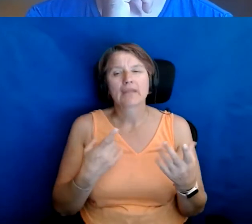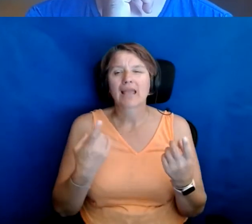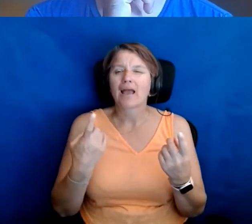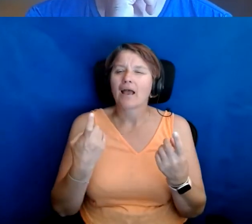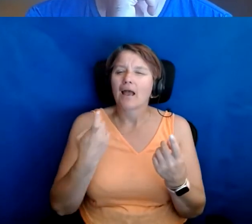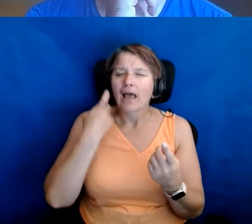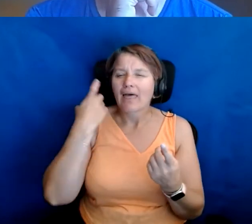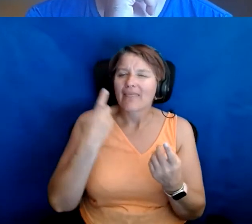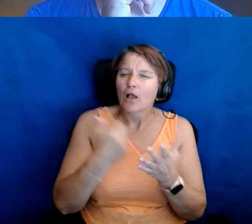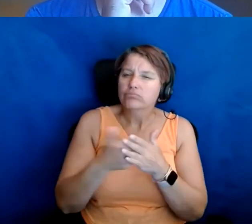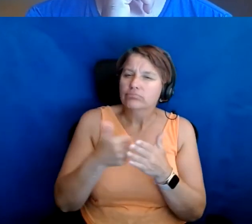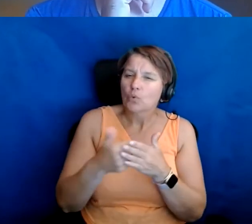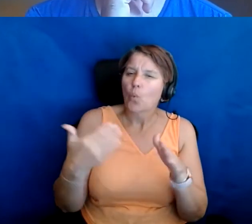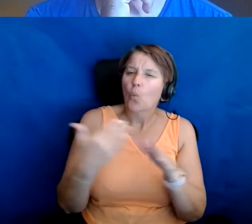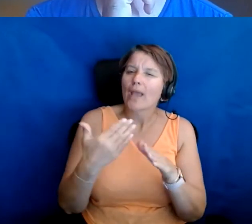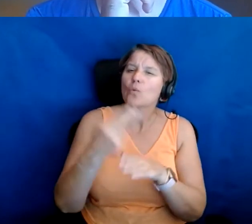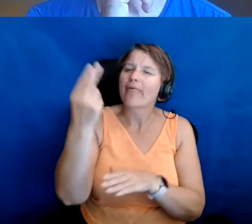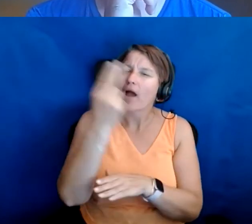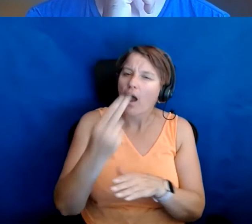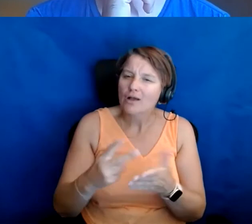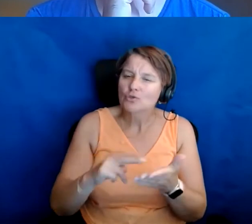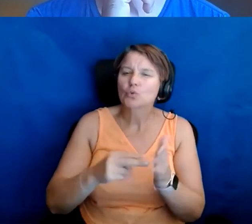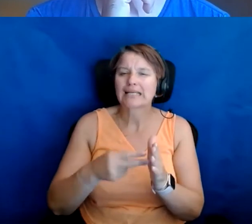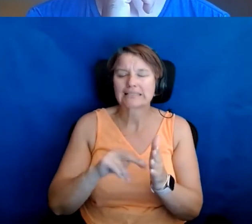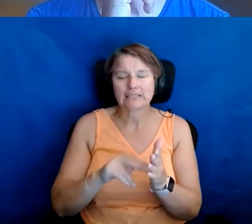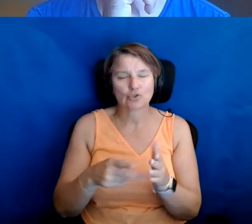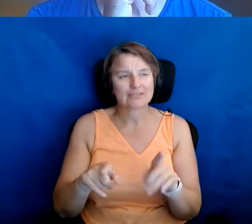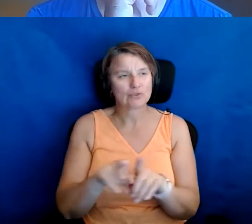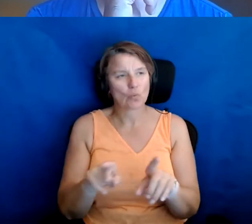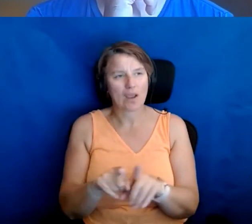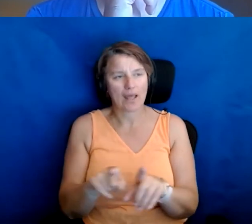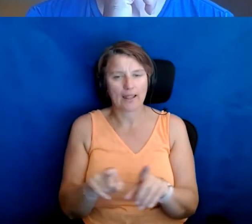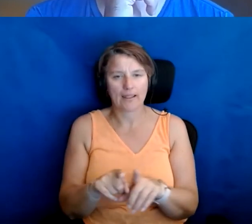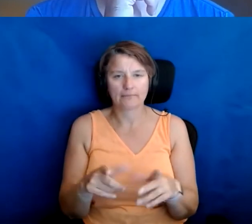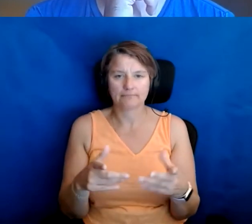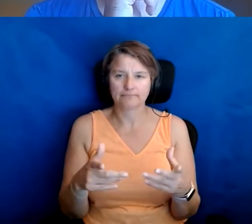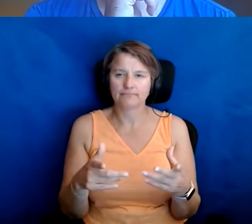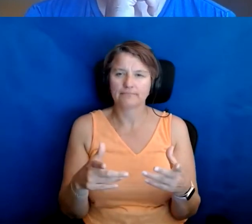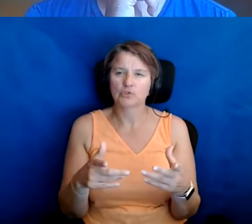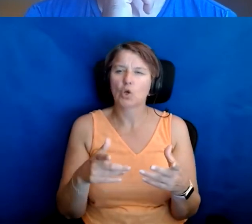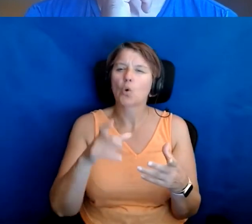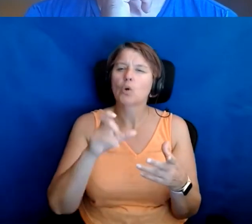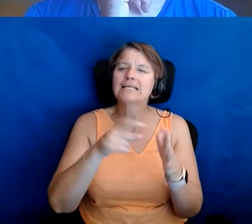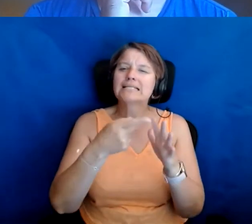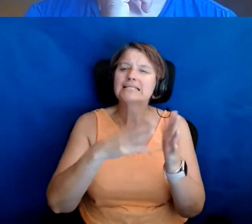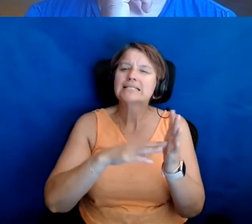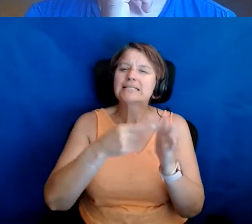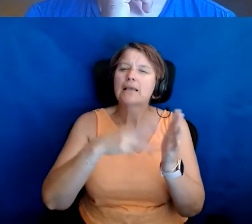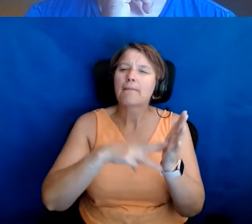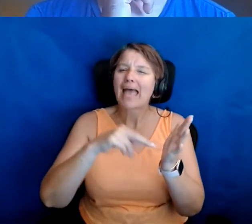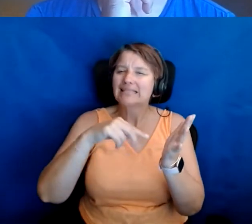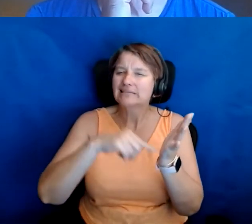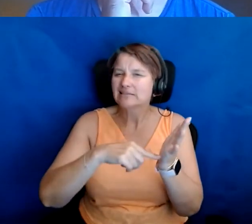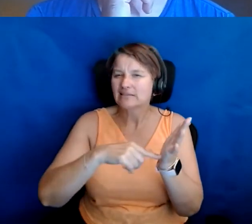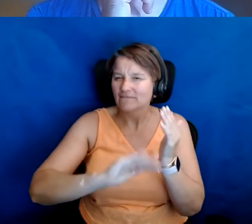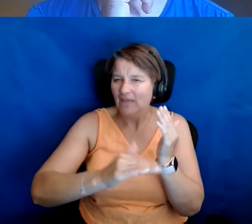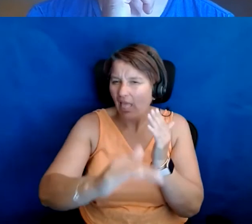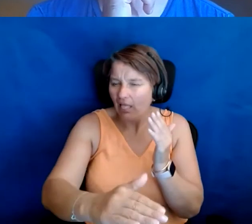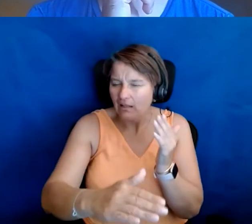always worked with arts organisations, as well. So, with Cement Fields, a.k.a Whitstable Biennial,